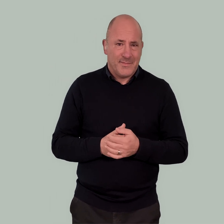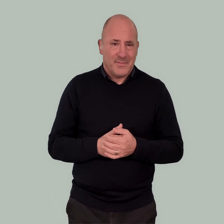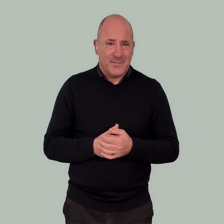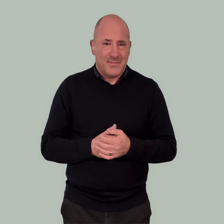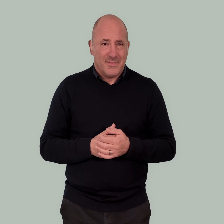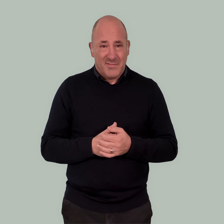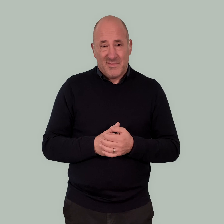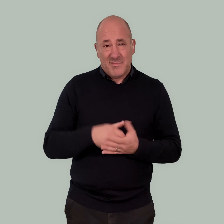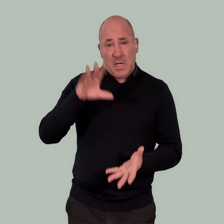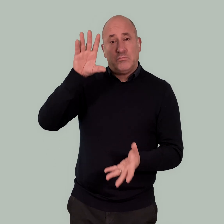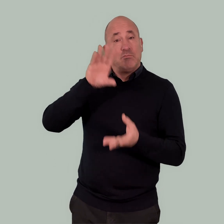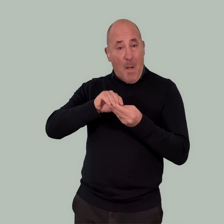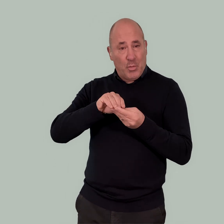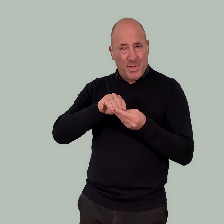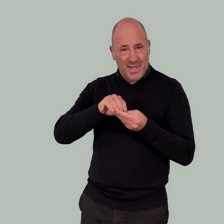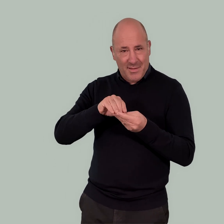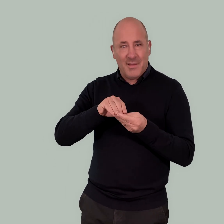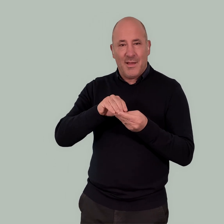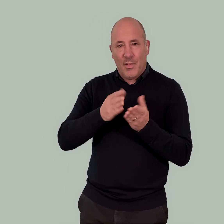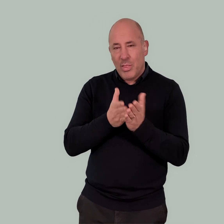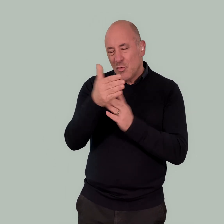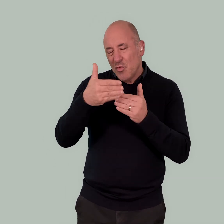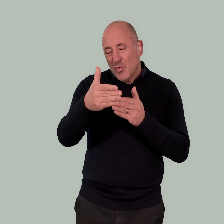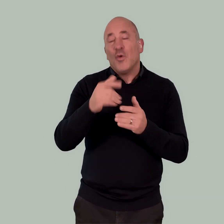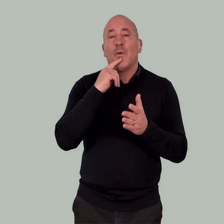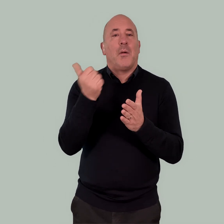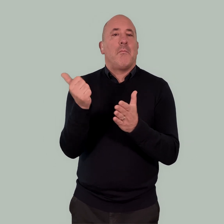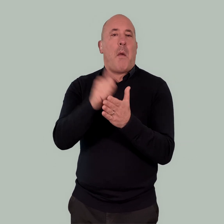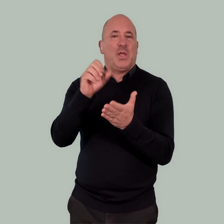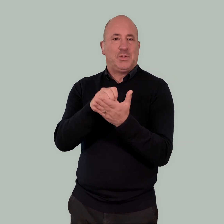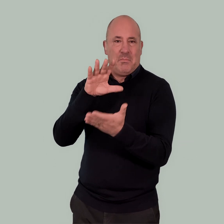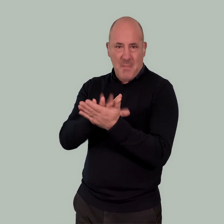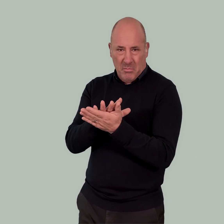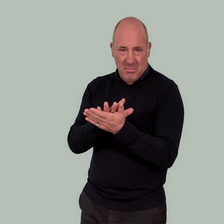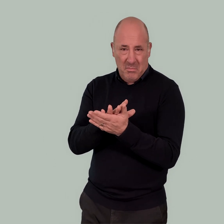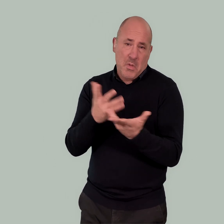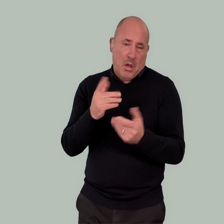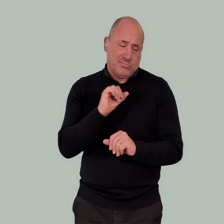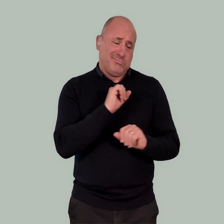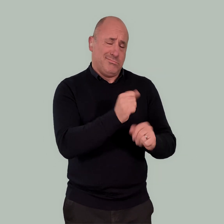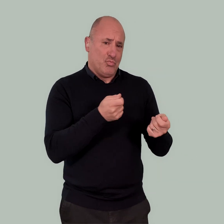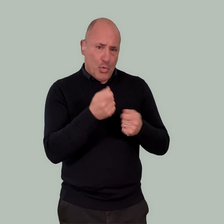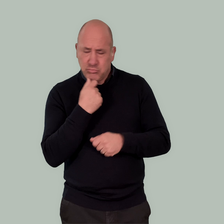A summary of responses received will be published during the course of the Review,